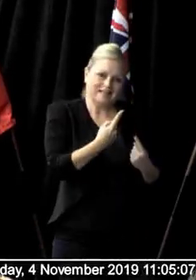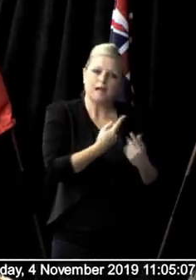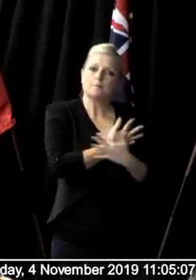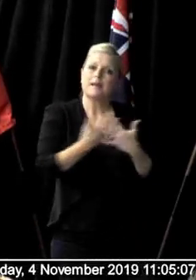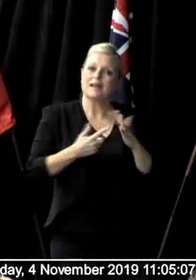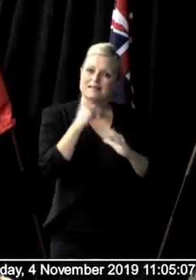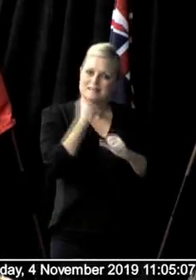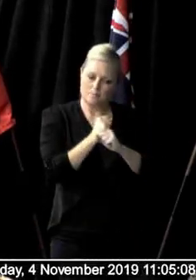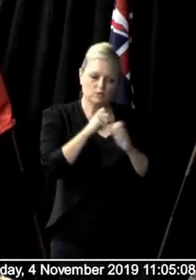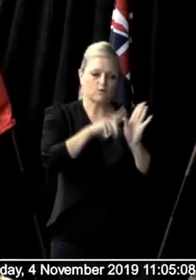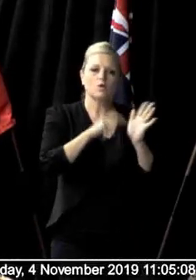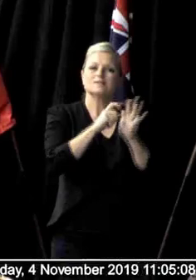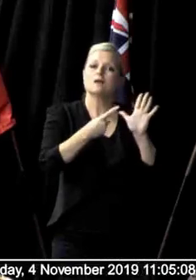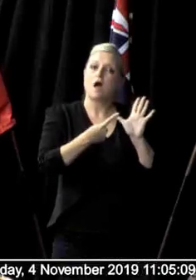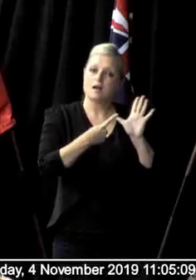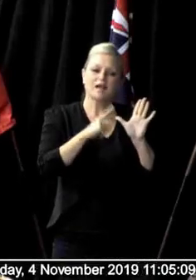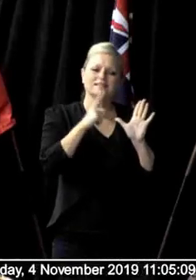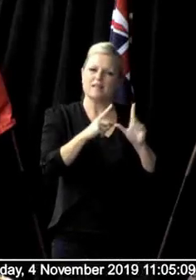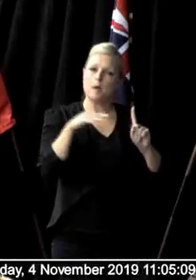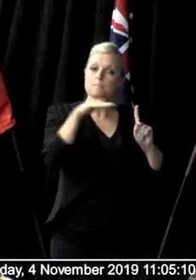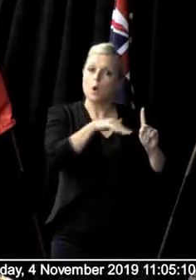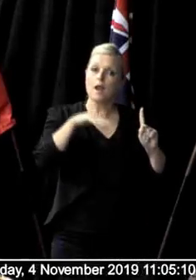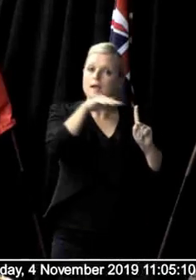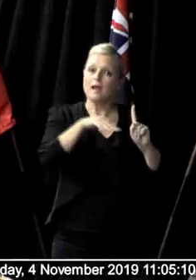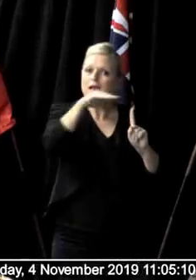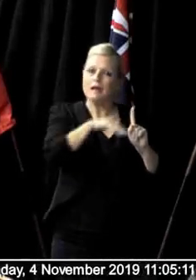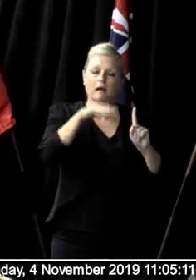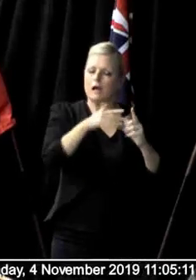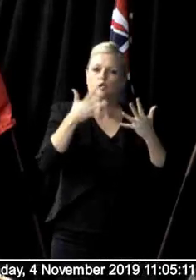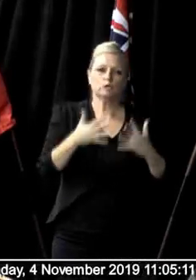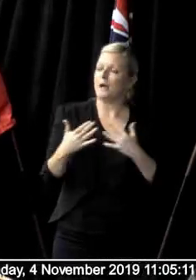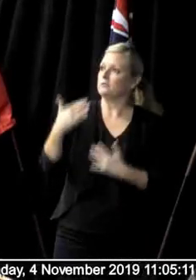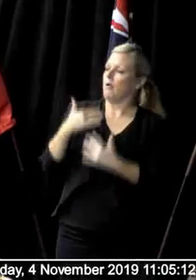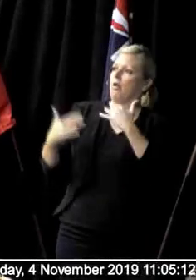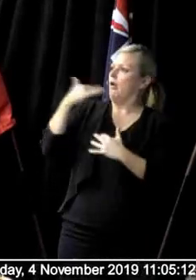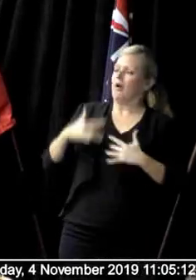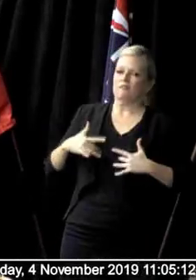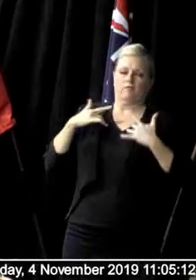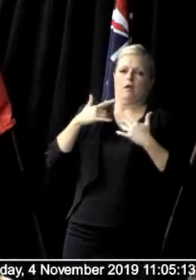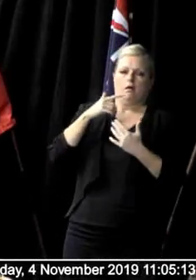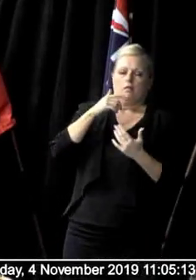so bad that it led to self-harm and depression, where a school PE teacher